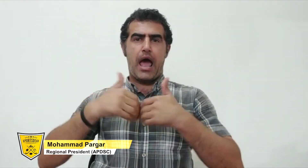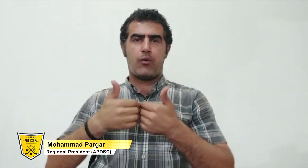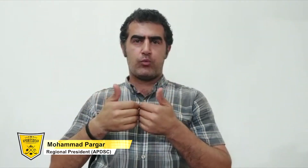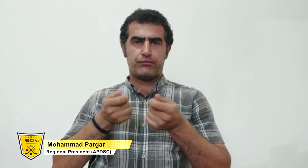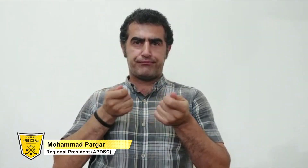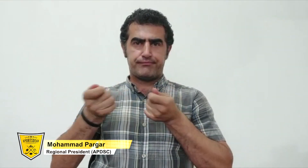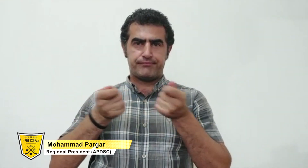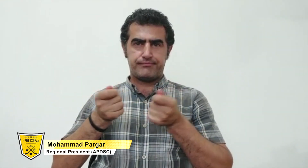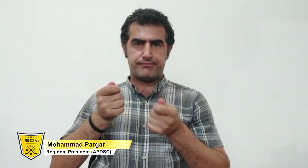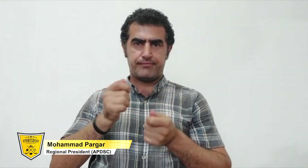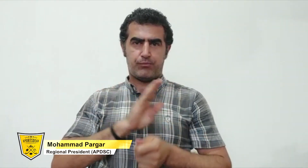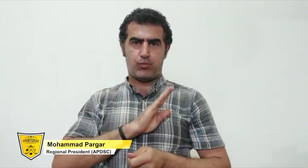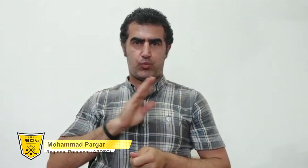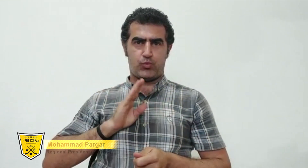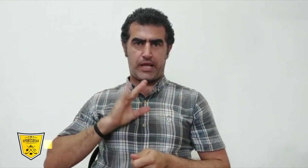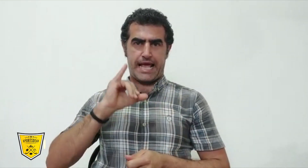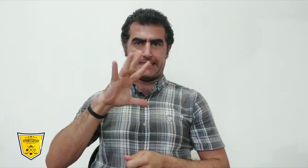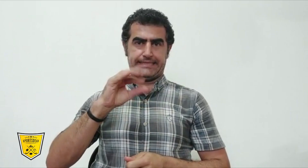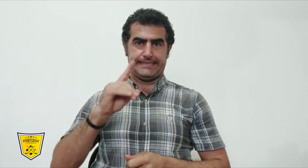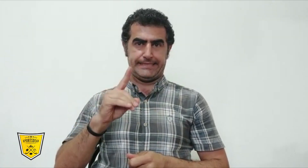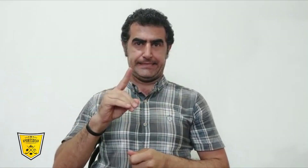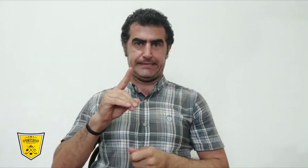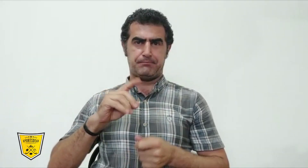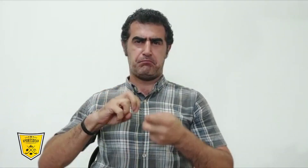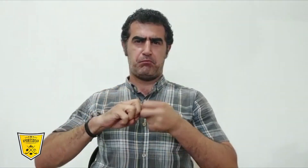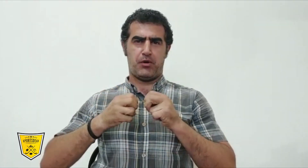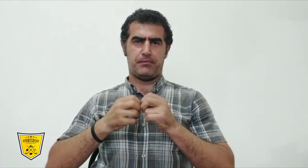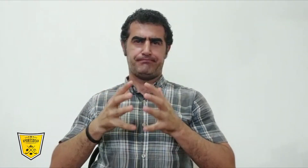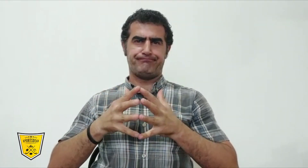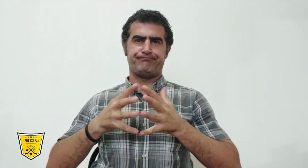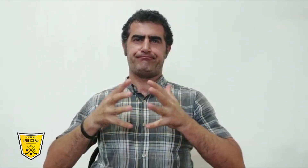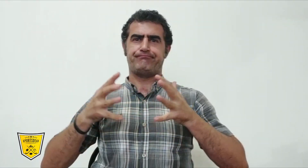there were burdens over governance within the ICSD Executive Board